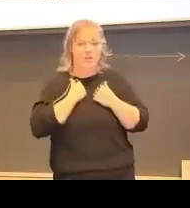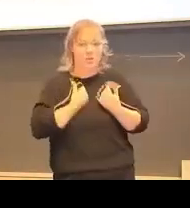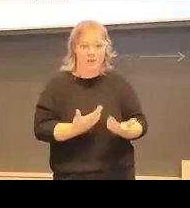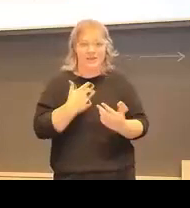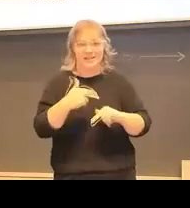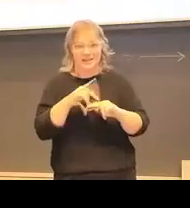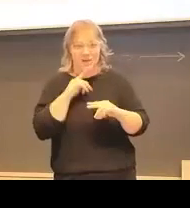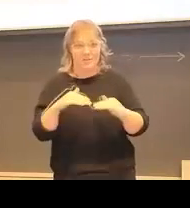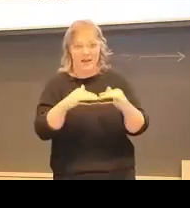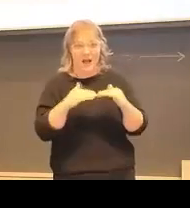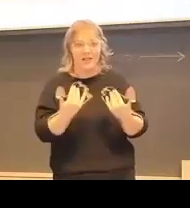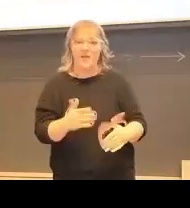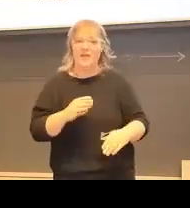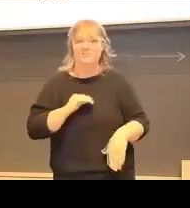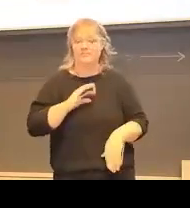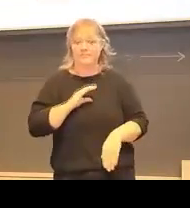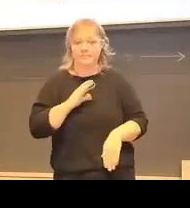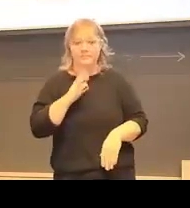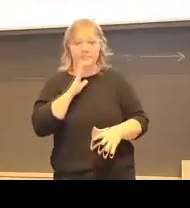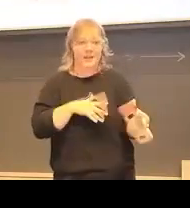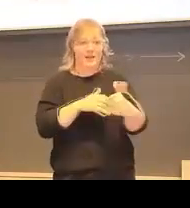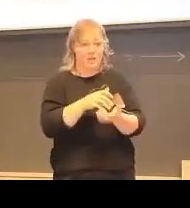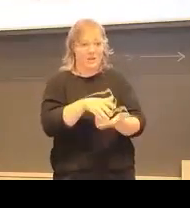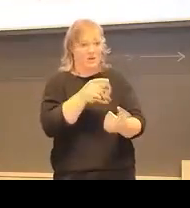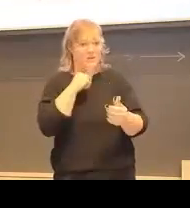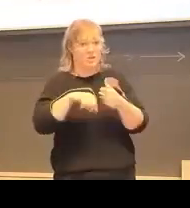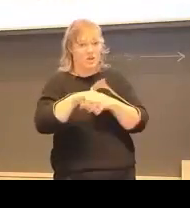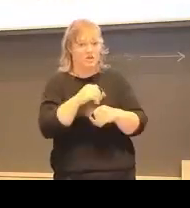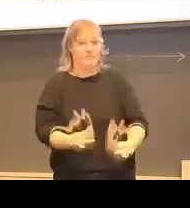my colleague that's refreshing getting to catch up and learn from each other we don't get to do